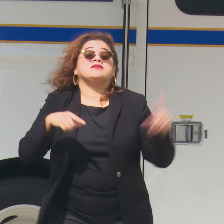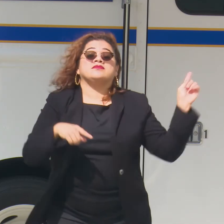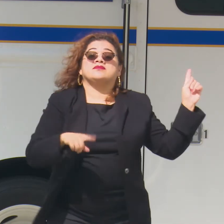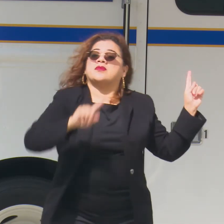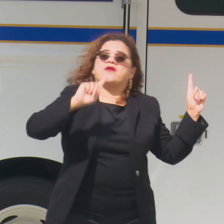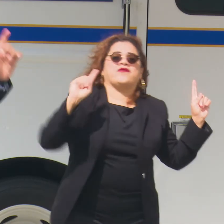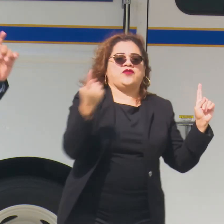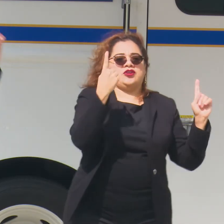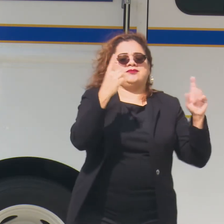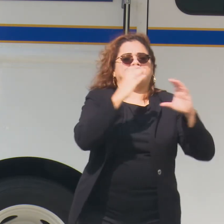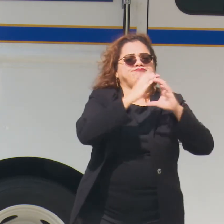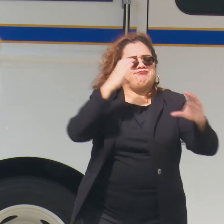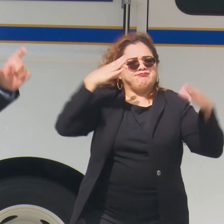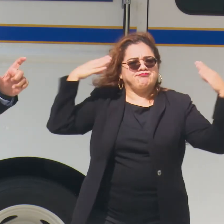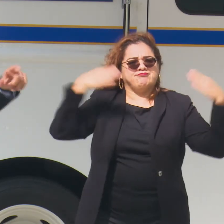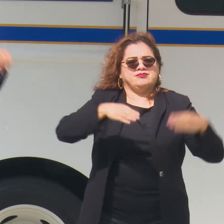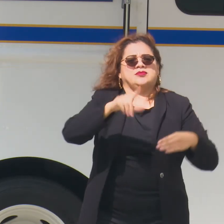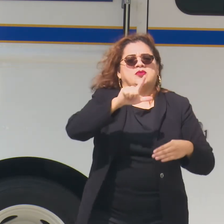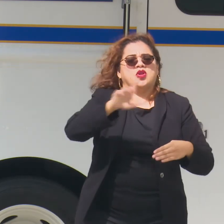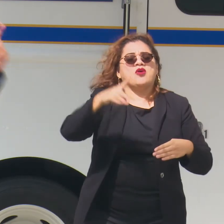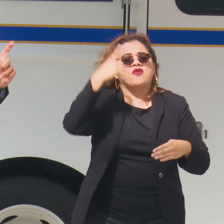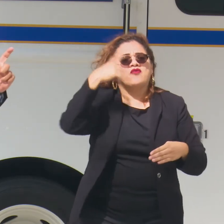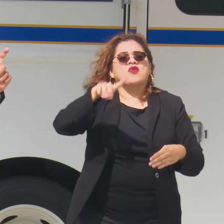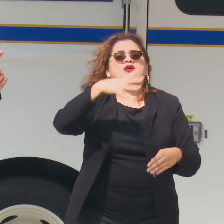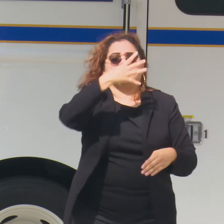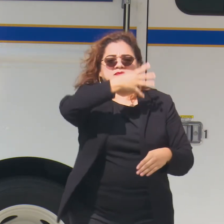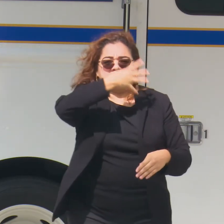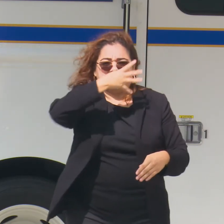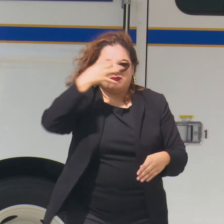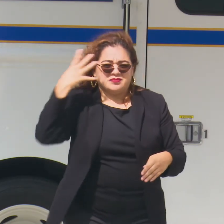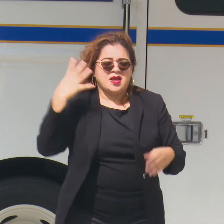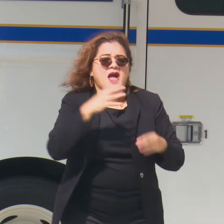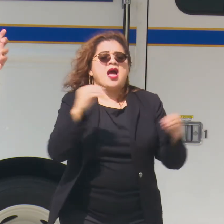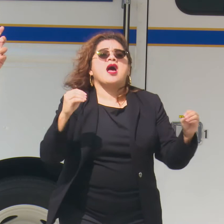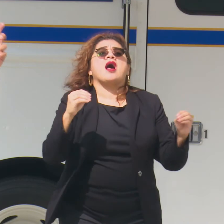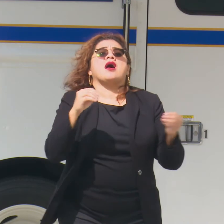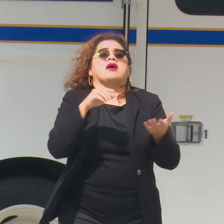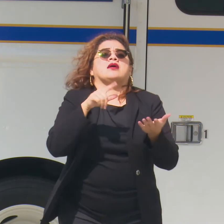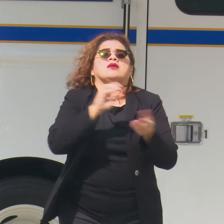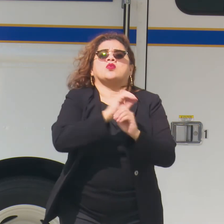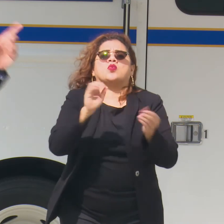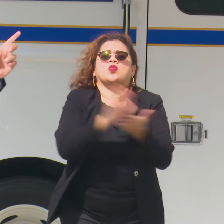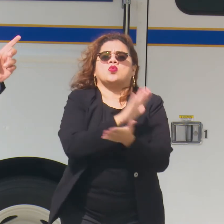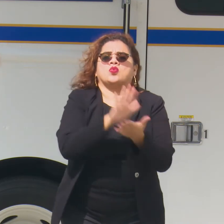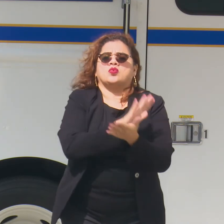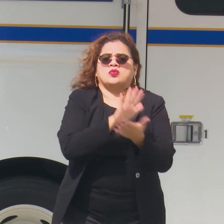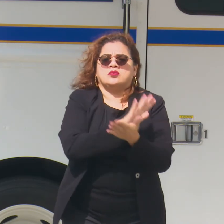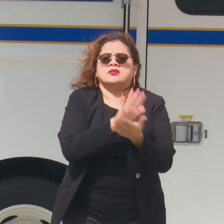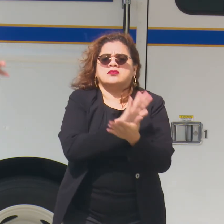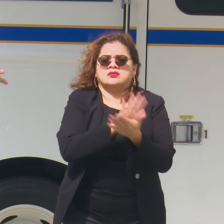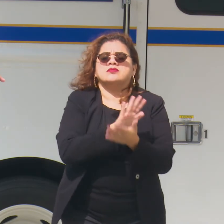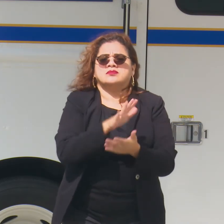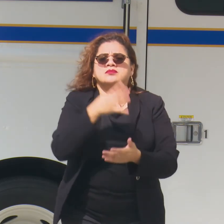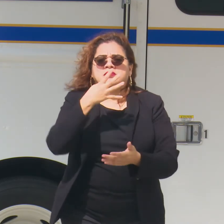really being focused on the undocumented community and on immigrants. There are other programs like this or other mobile clinics that are happening